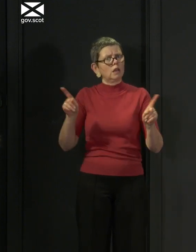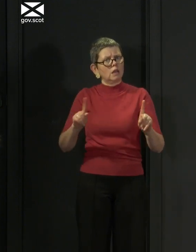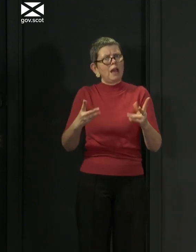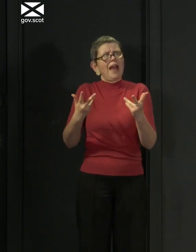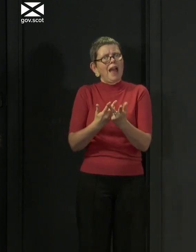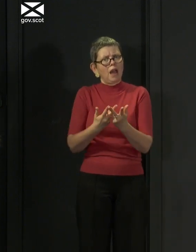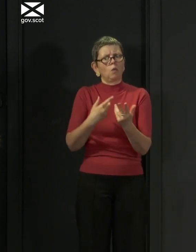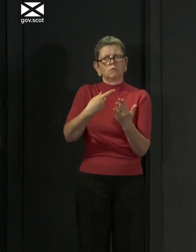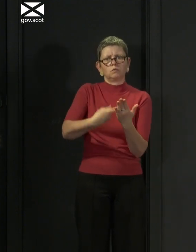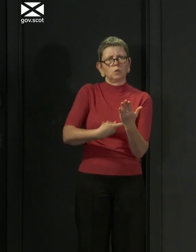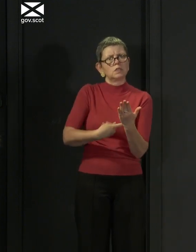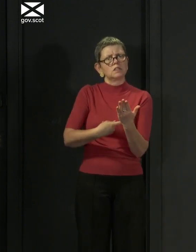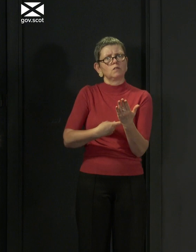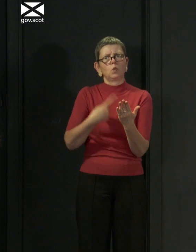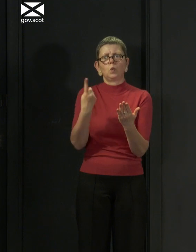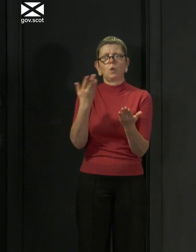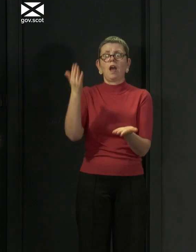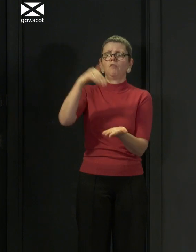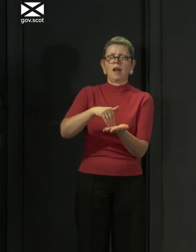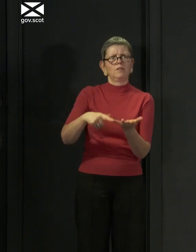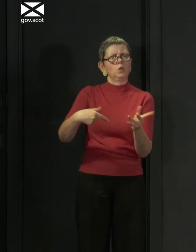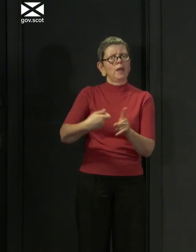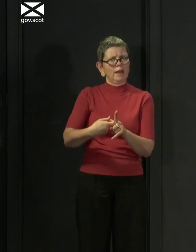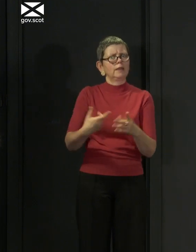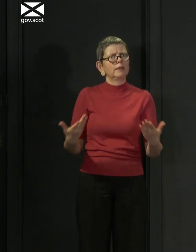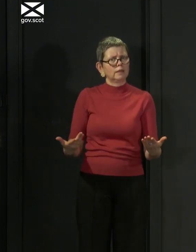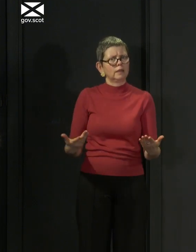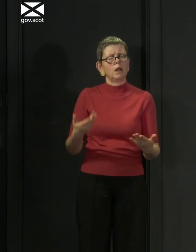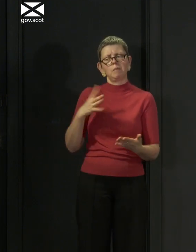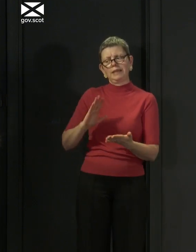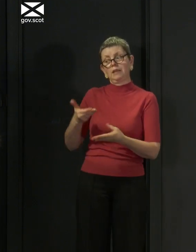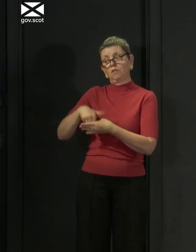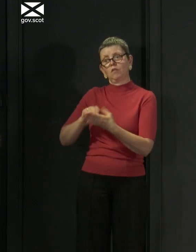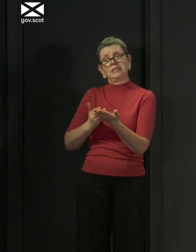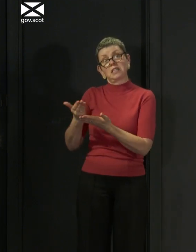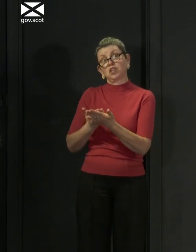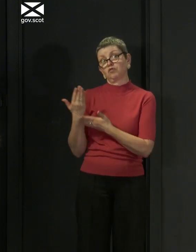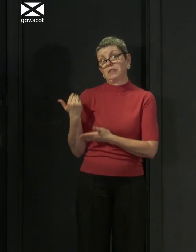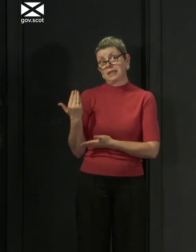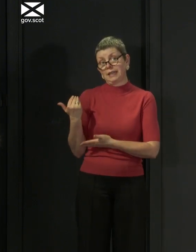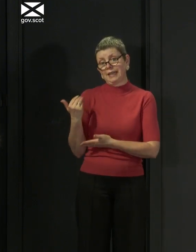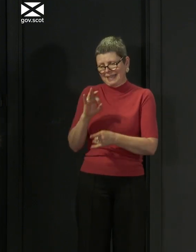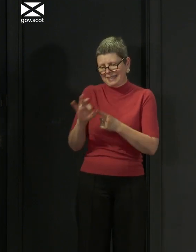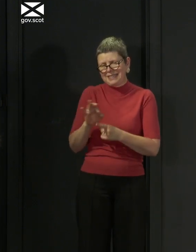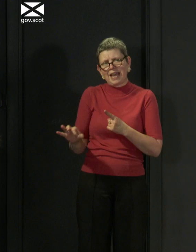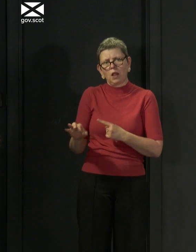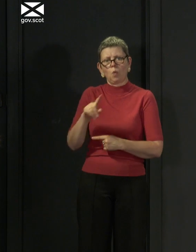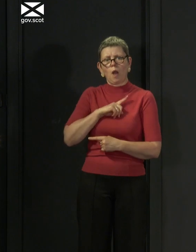the country, and we have been involved in those discussions in recent days and will continue to be involved in the detail, because some of the delivery of that, although it